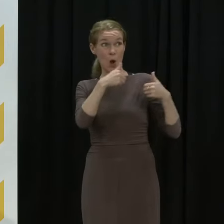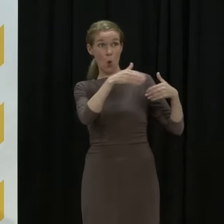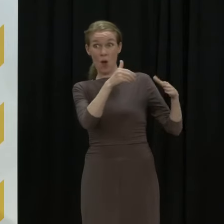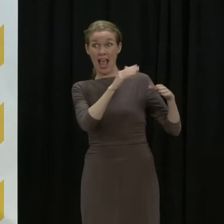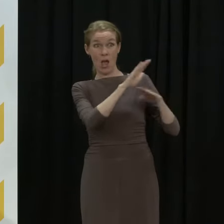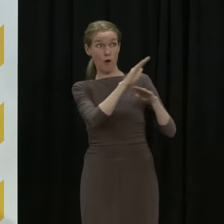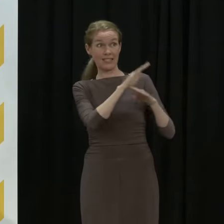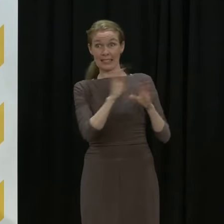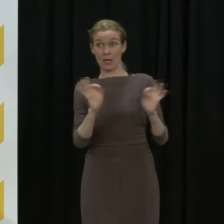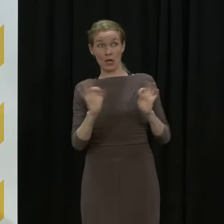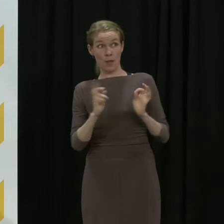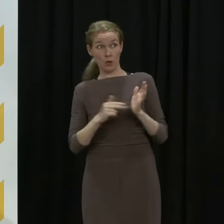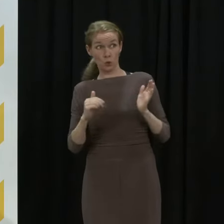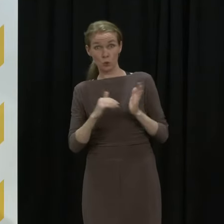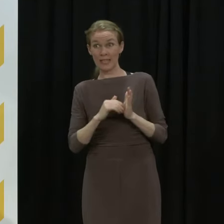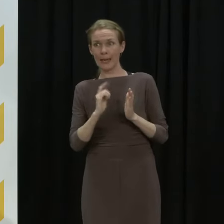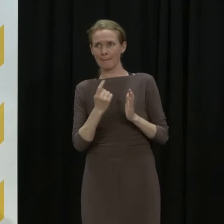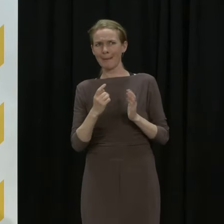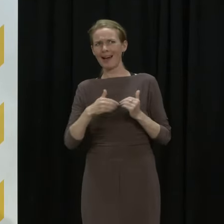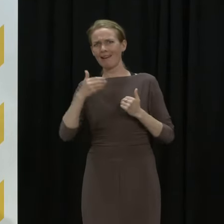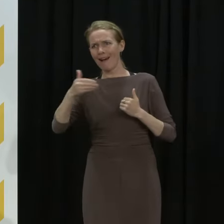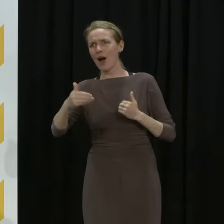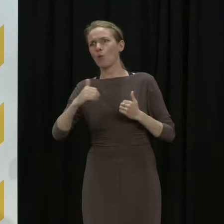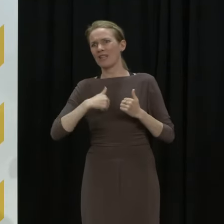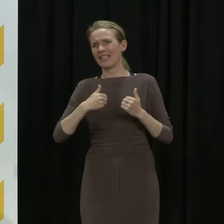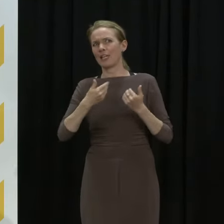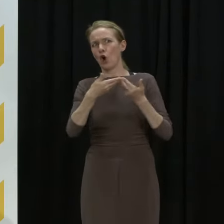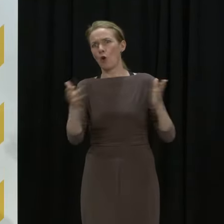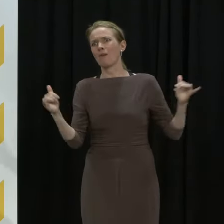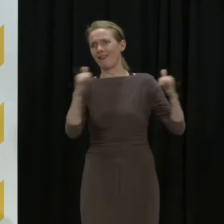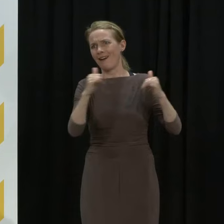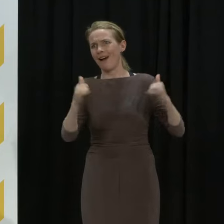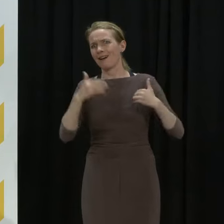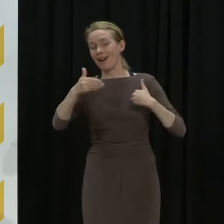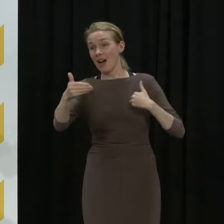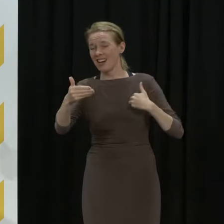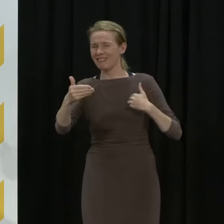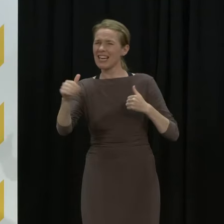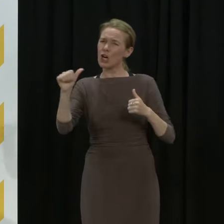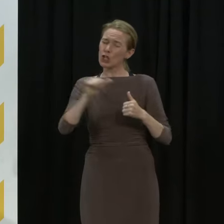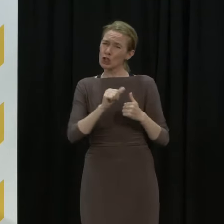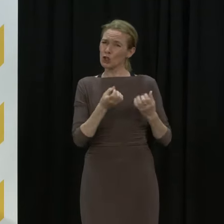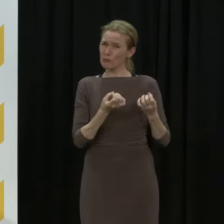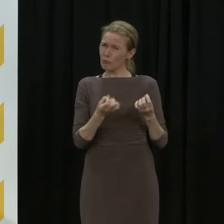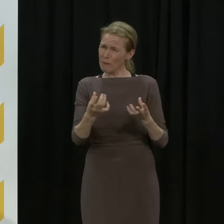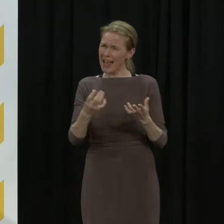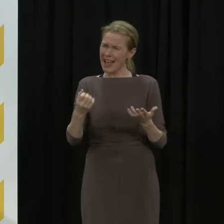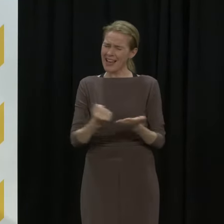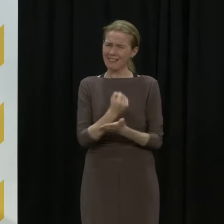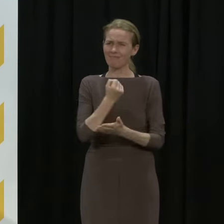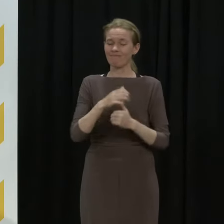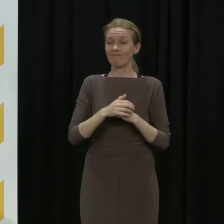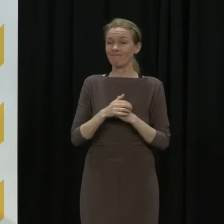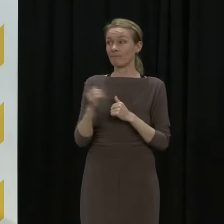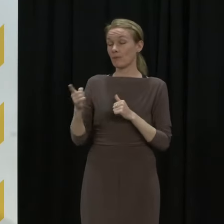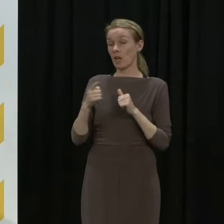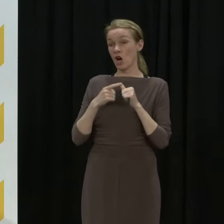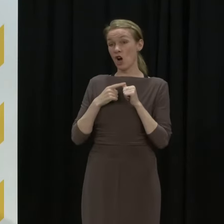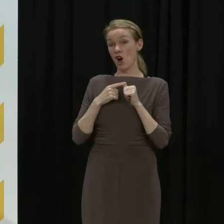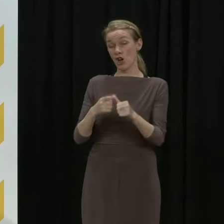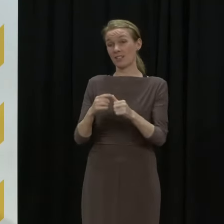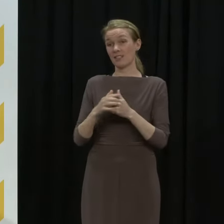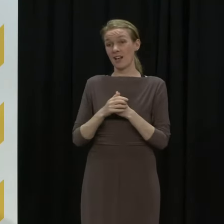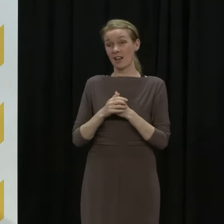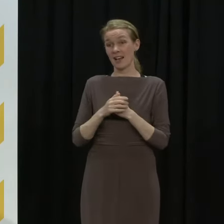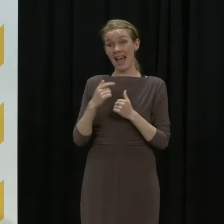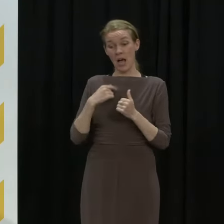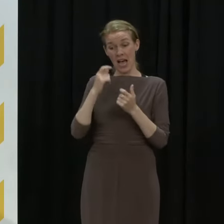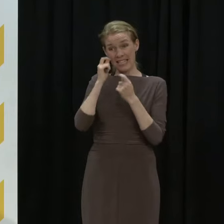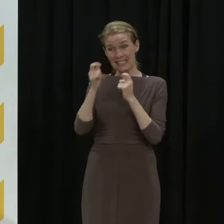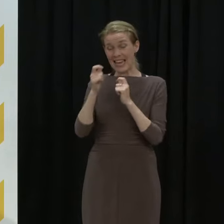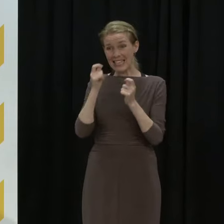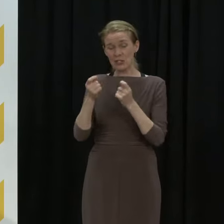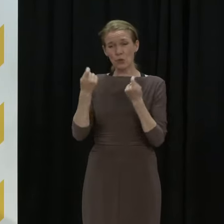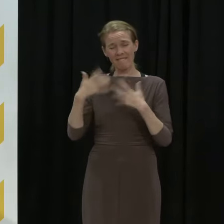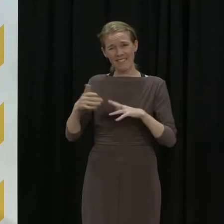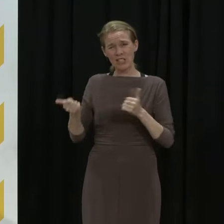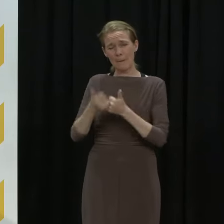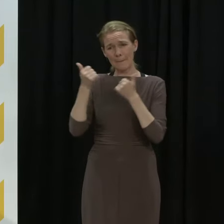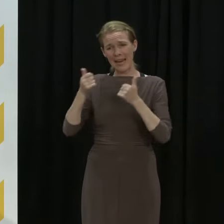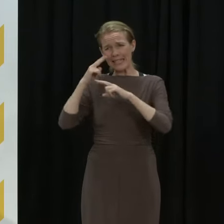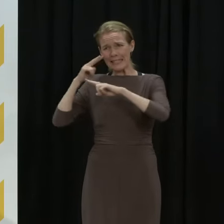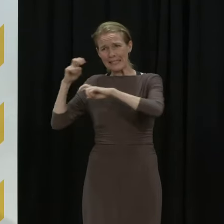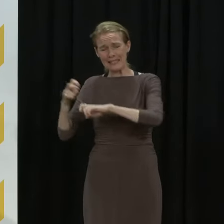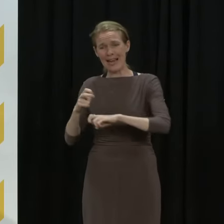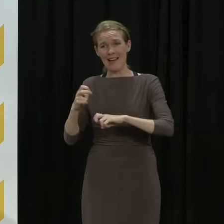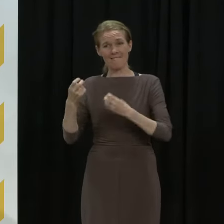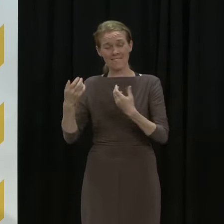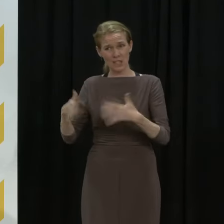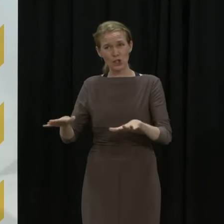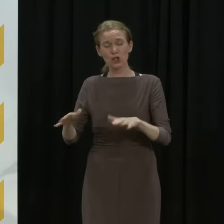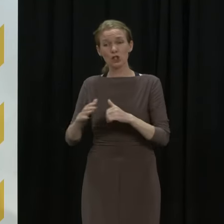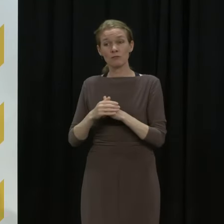elimination to reopening.